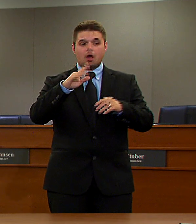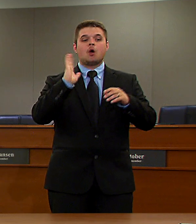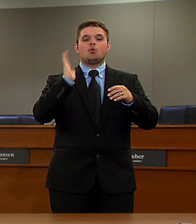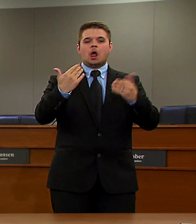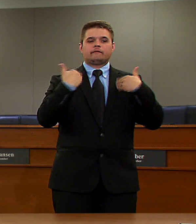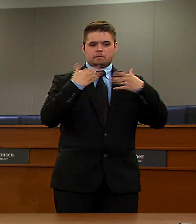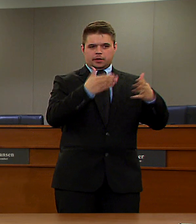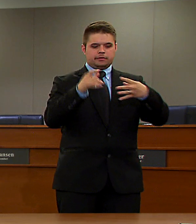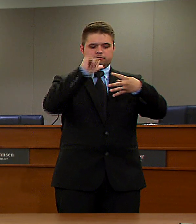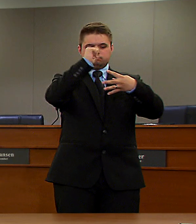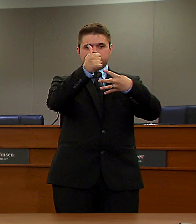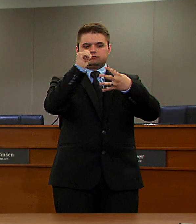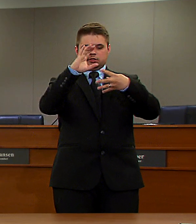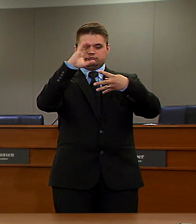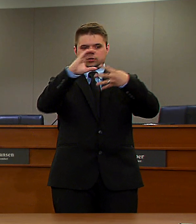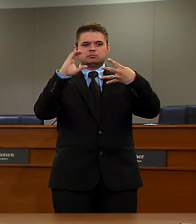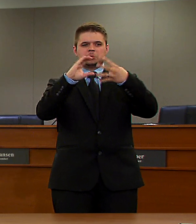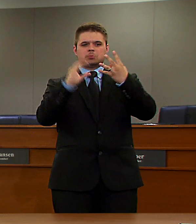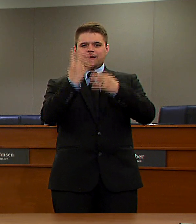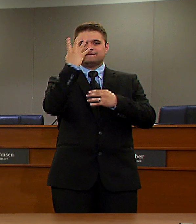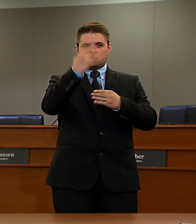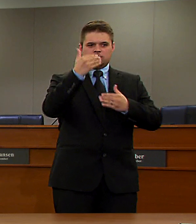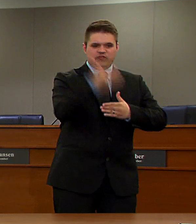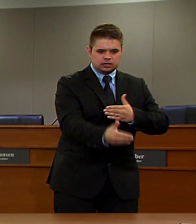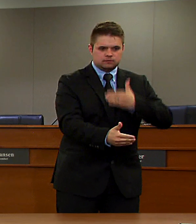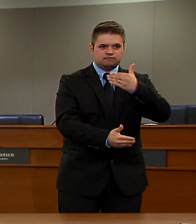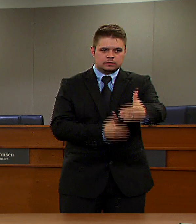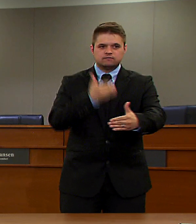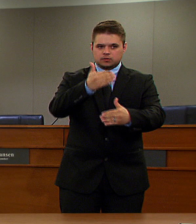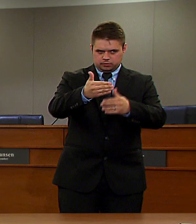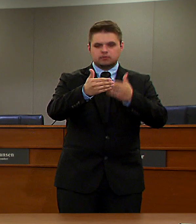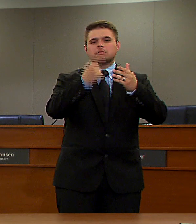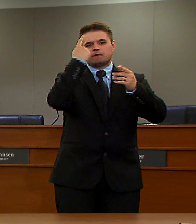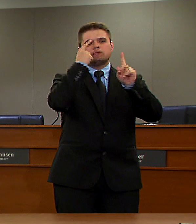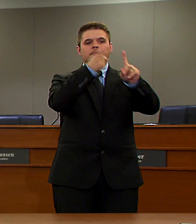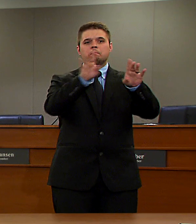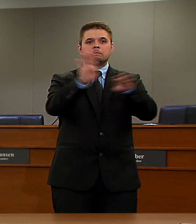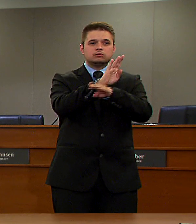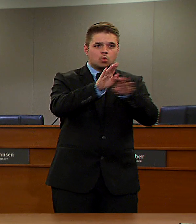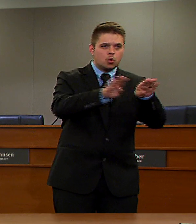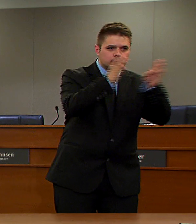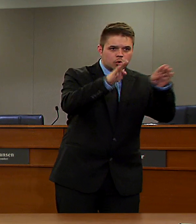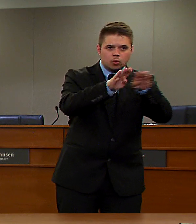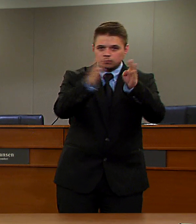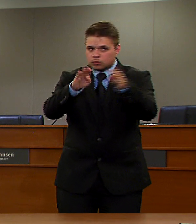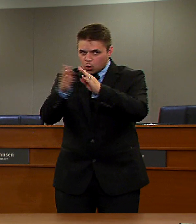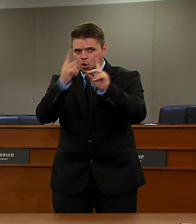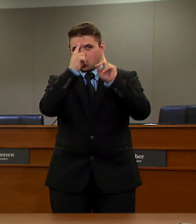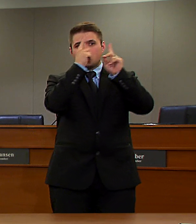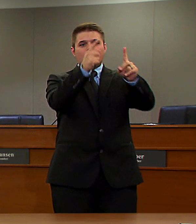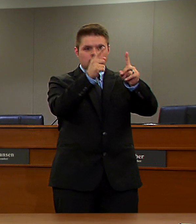Washington. The idea is to have three weeks between each of the phases, so